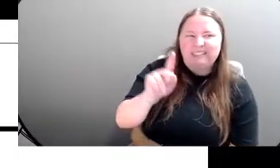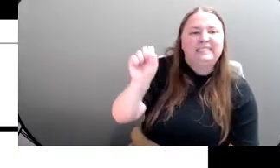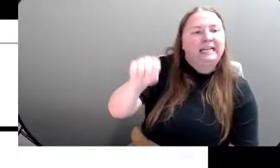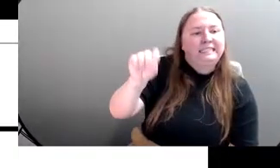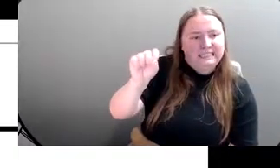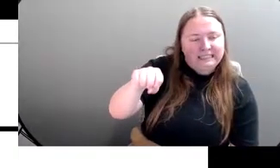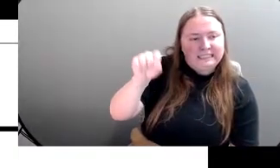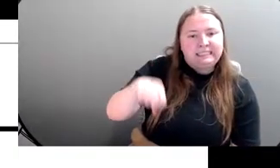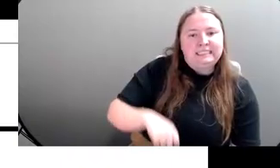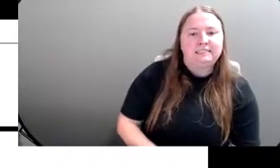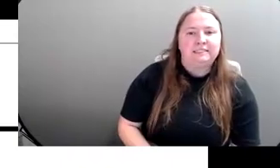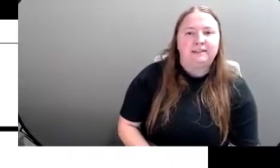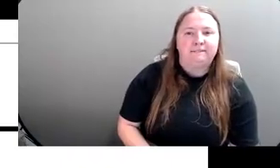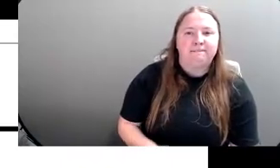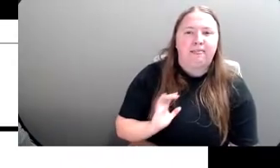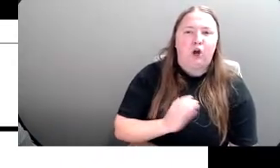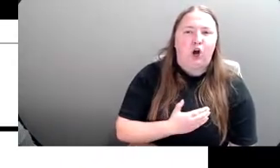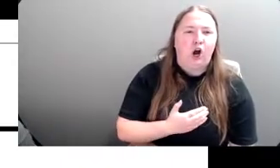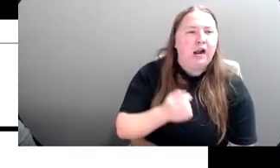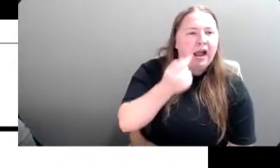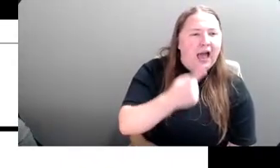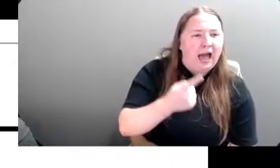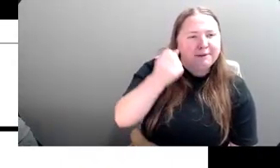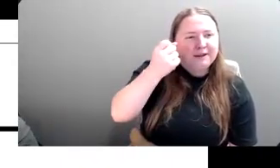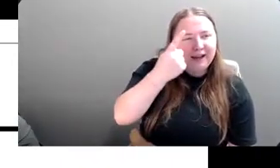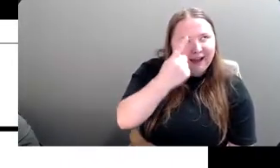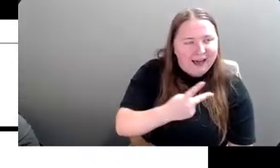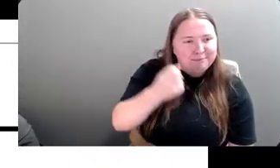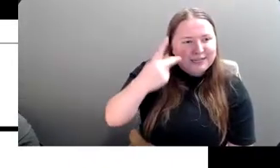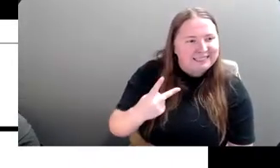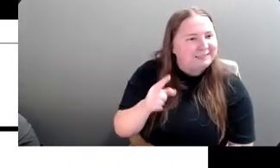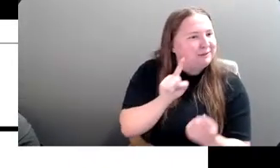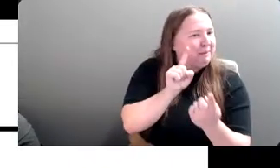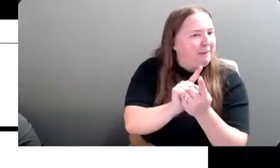Our hybrids are, we meet in person three days.